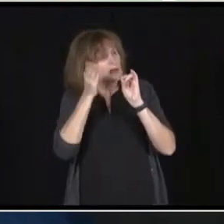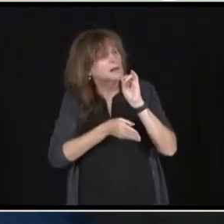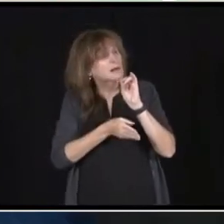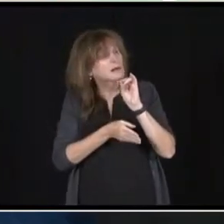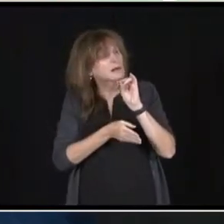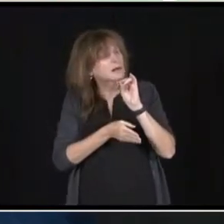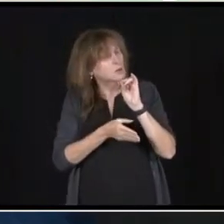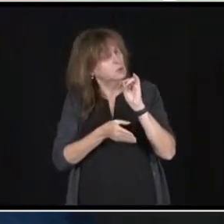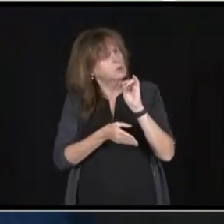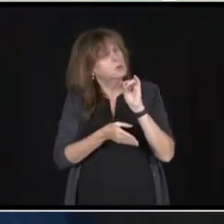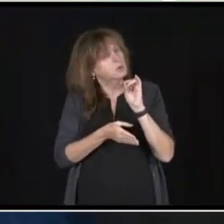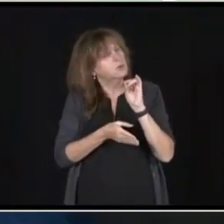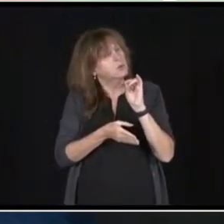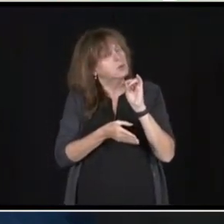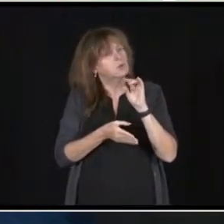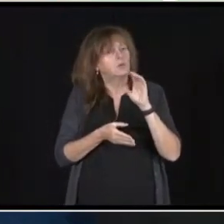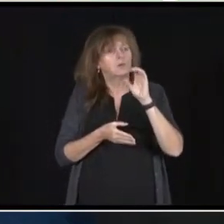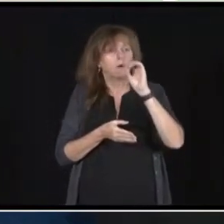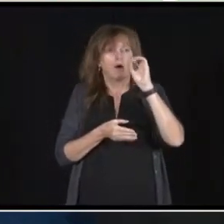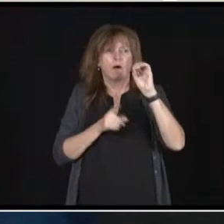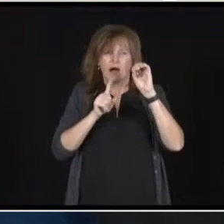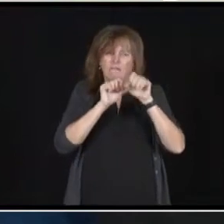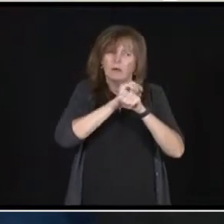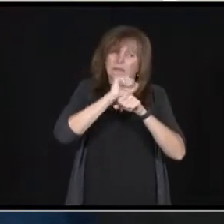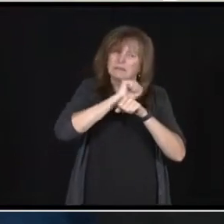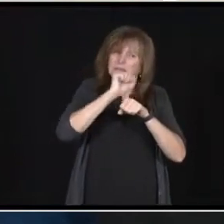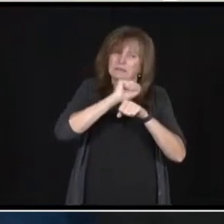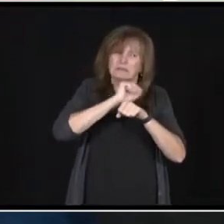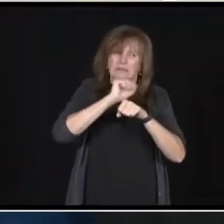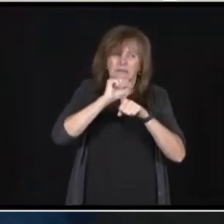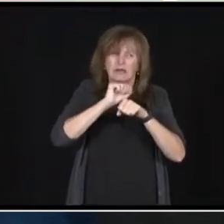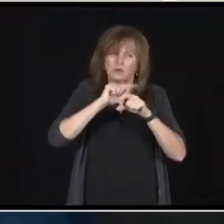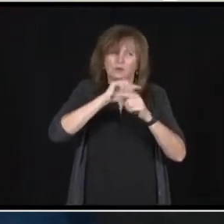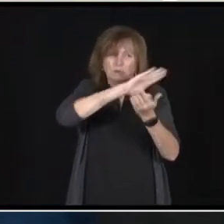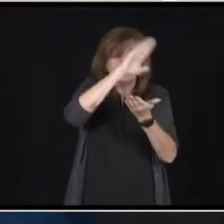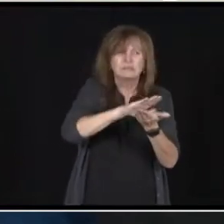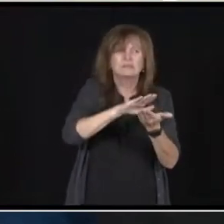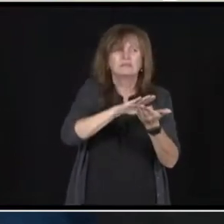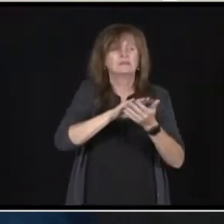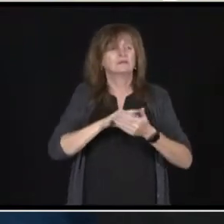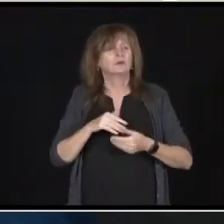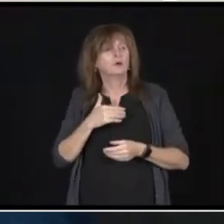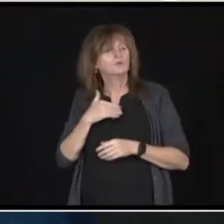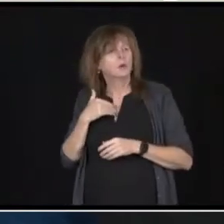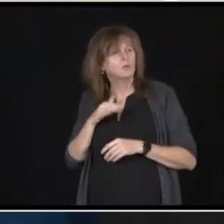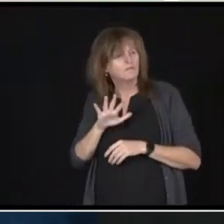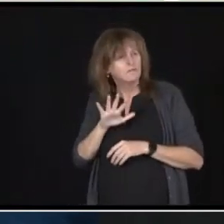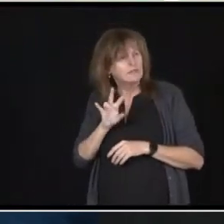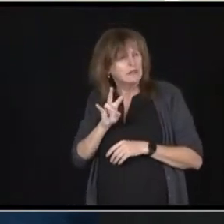to reduce the numbers. I think Toronto is 57/100,000. And Ottawa is 70